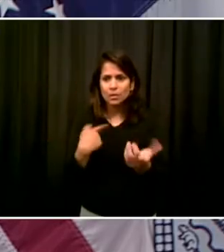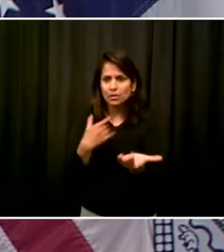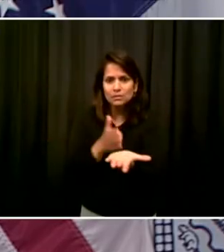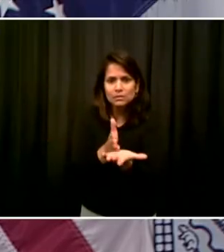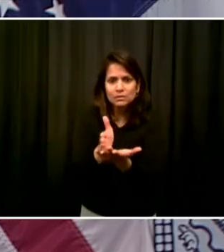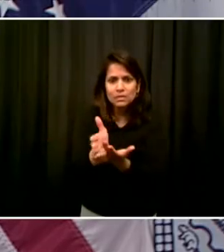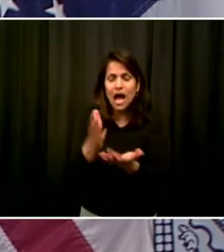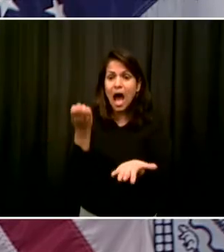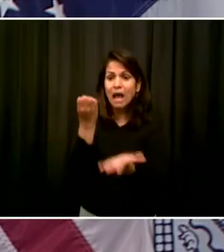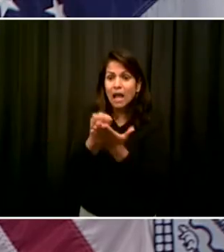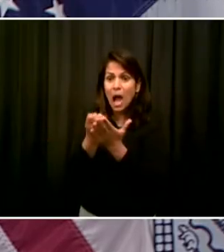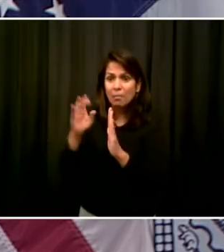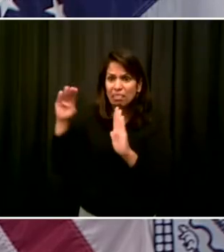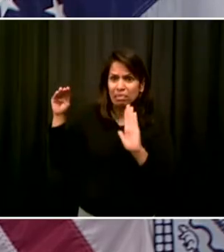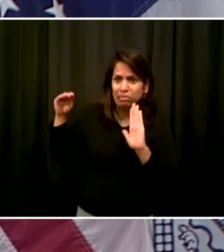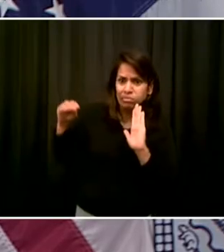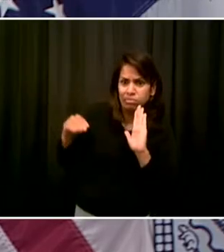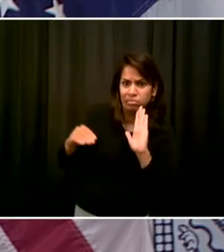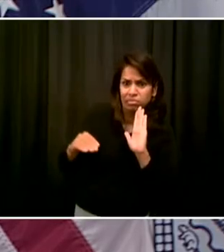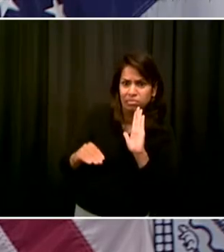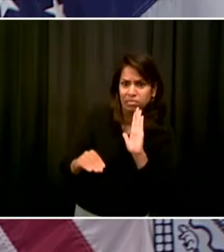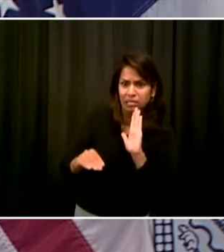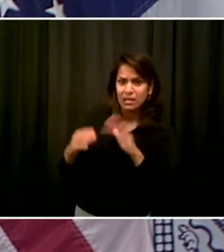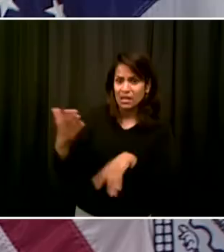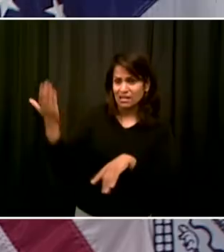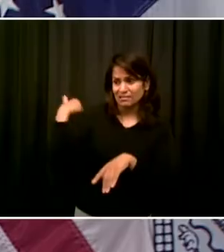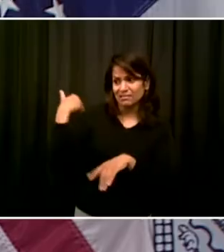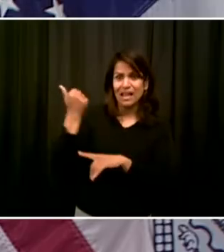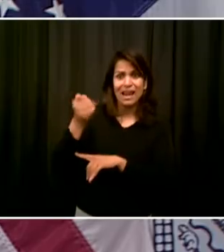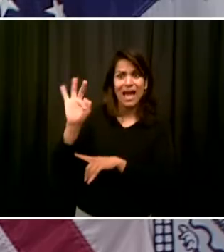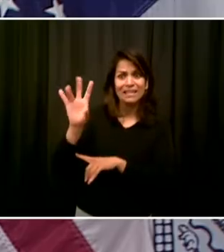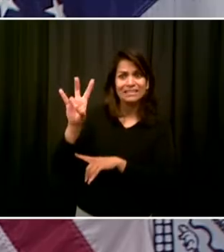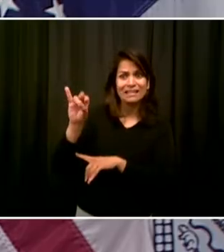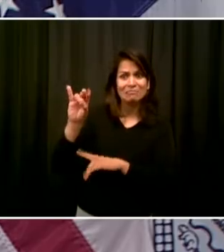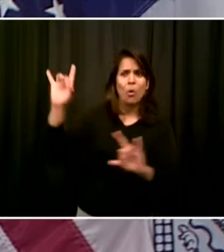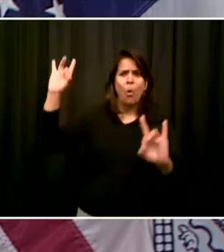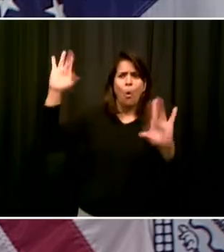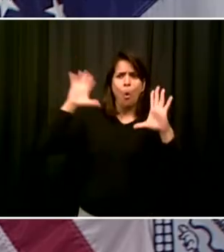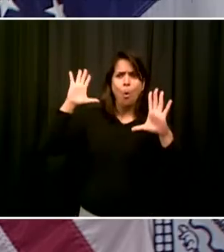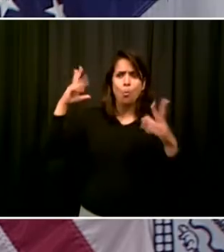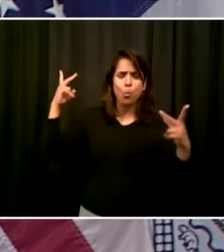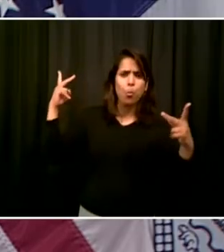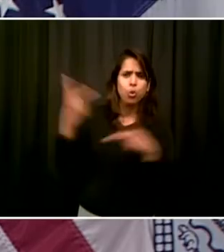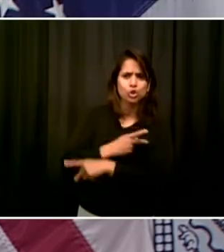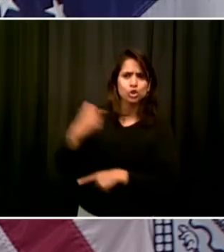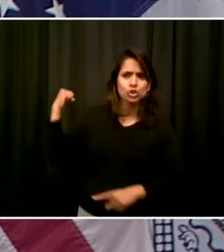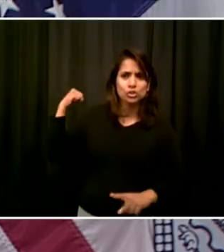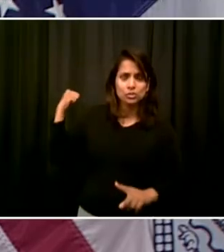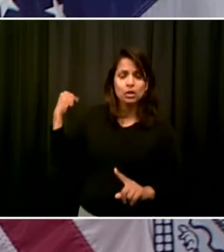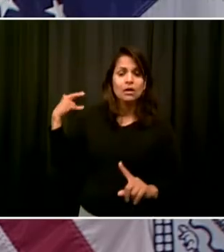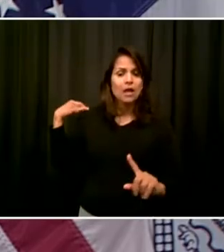THE CITY. THE LAST TIME WE HAD THIS CRISIS WAS THE 1970